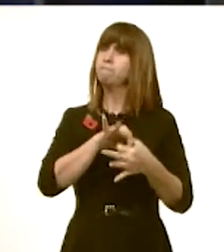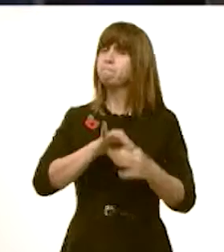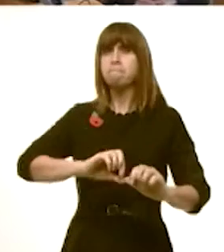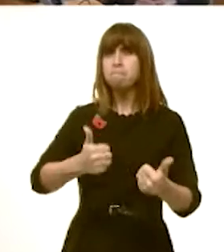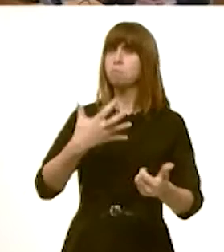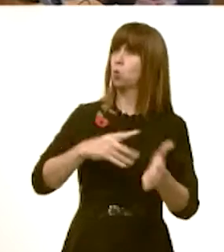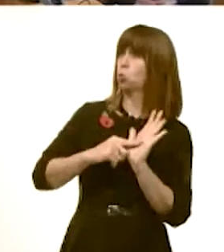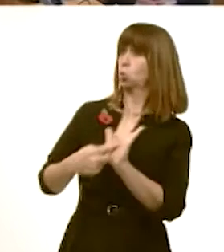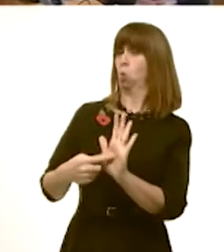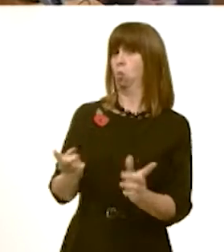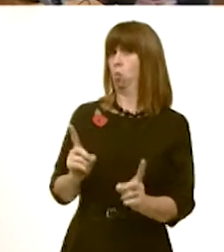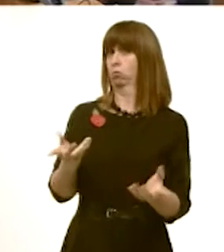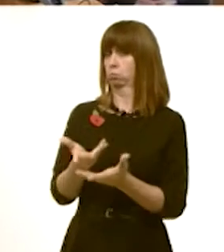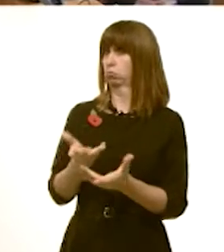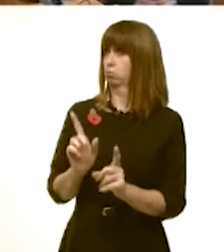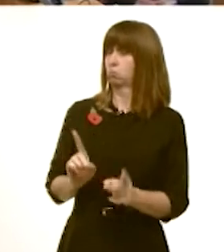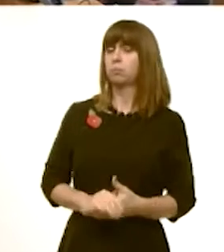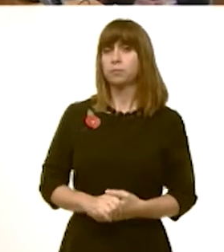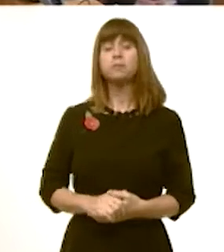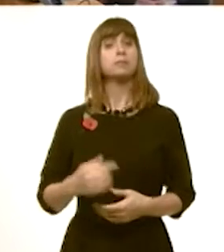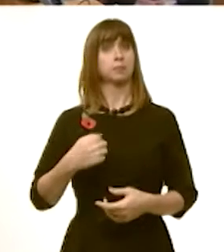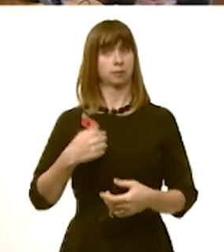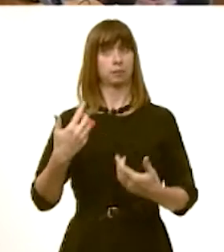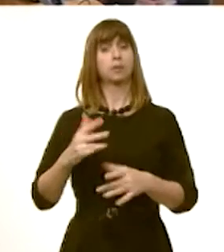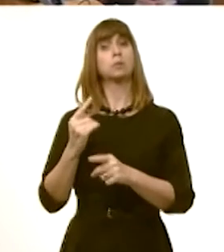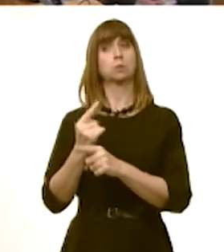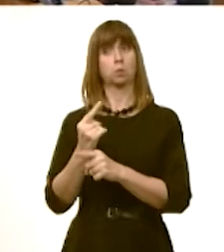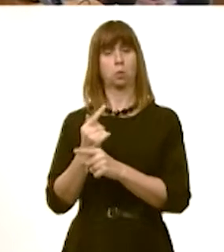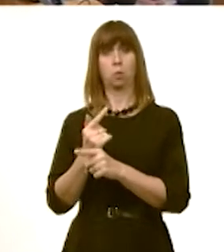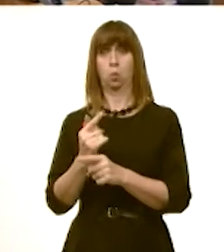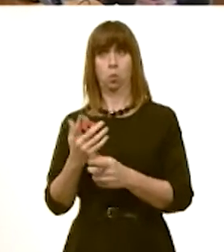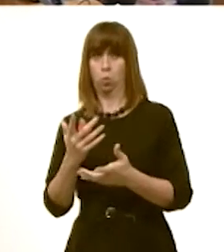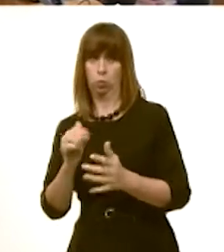Carwyn Jones: I havenít personally spoken to either unions or the employer in this dispute,